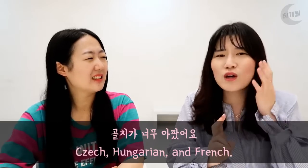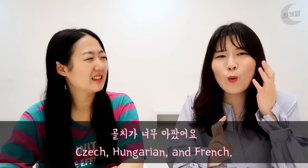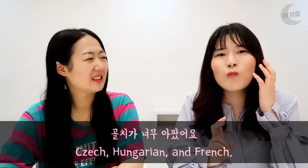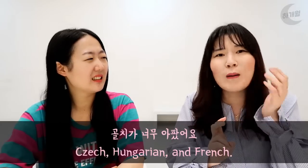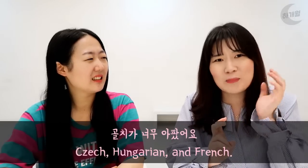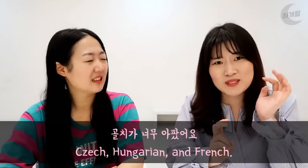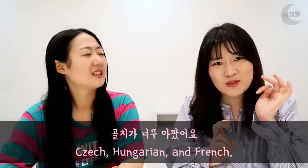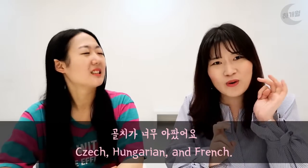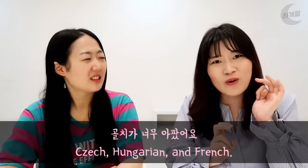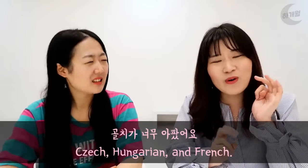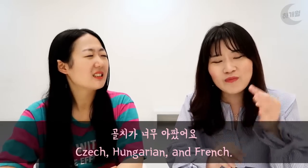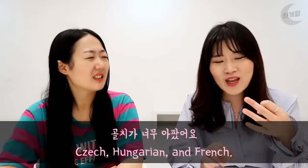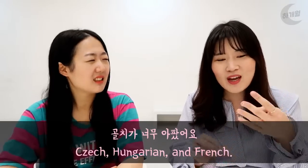Czech, Hungarian, and French.